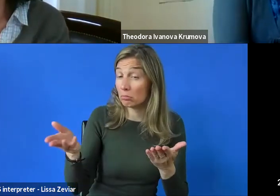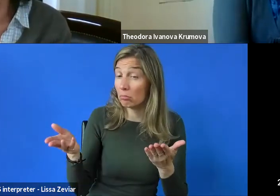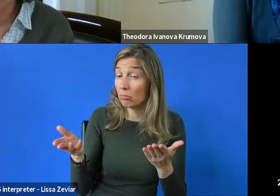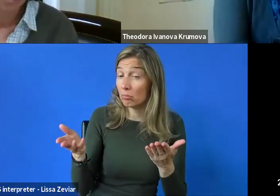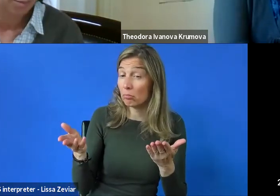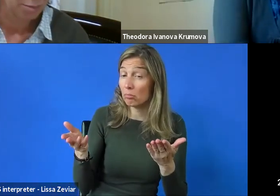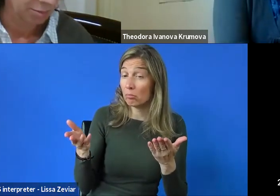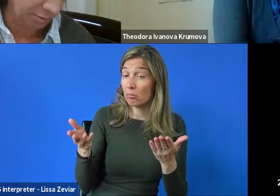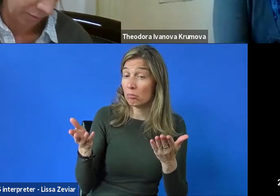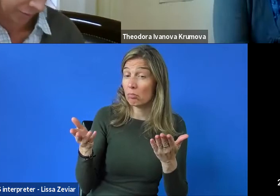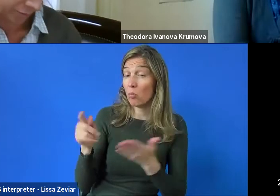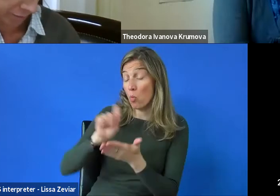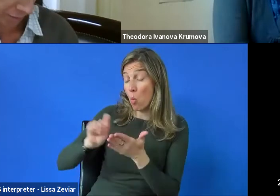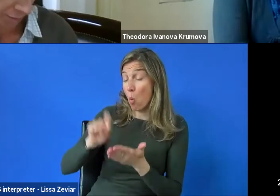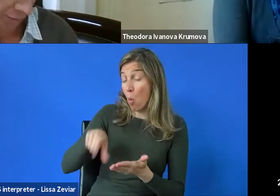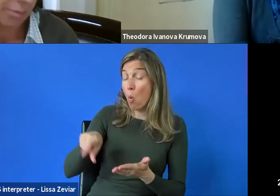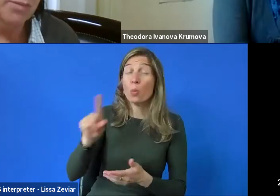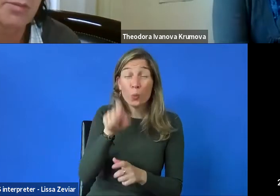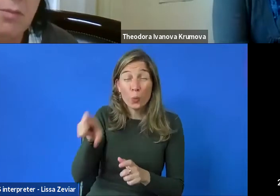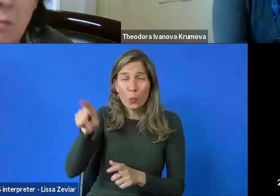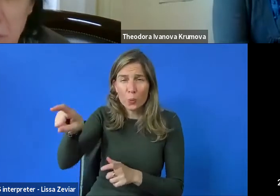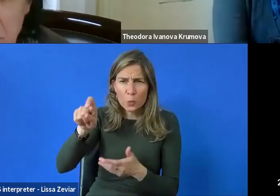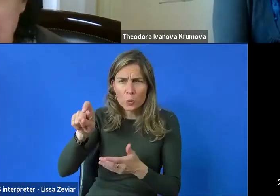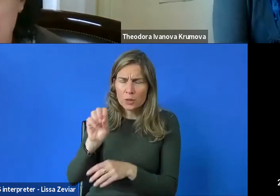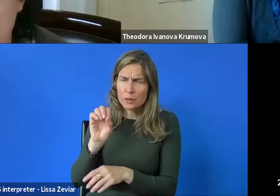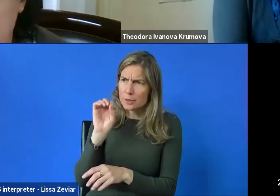and these follow-up reports are eventually public